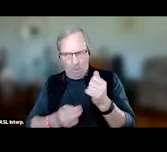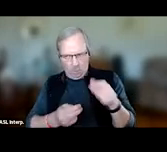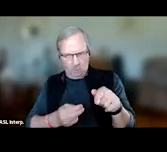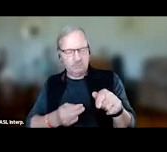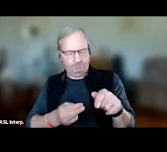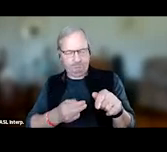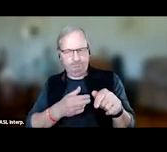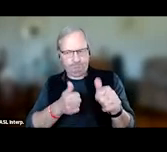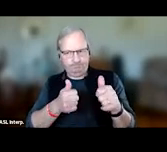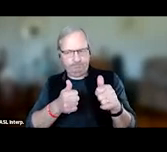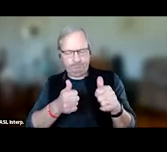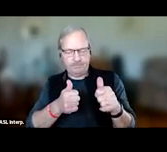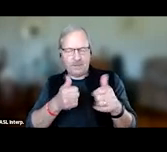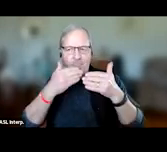So just wanna say an extra thank you to both of you.